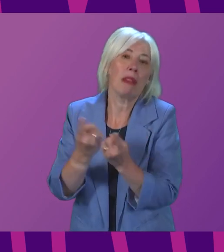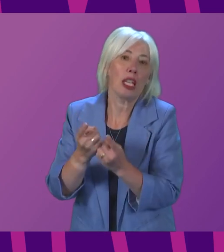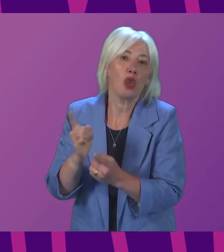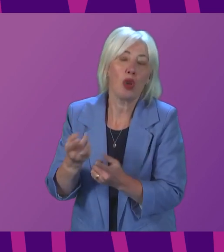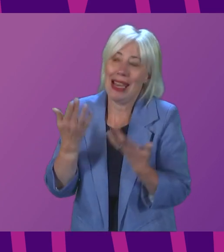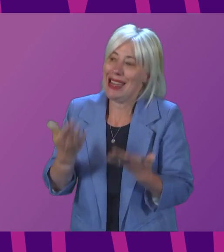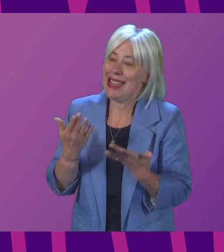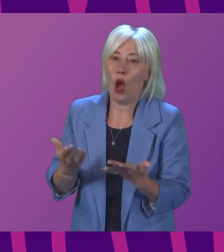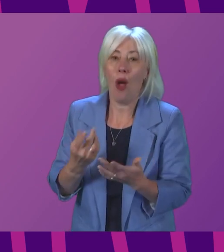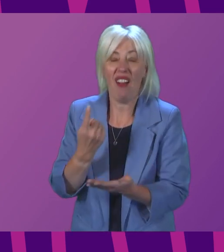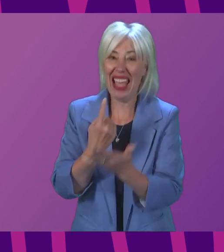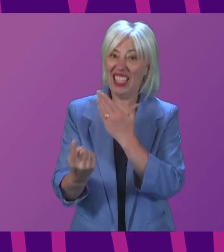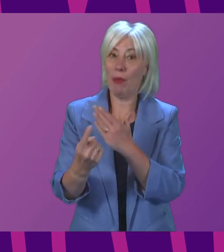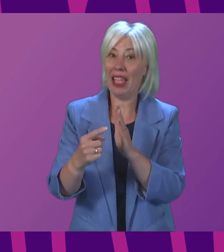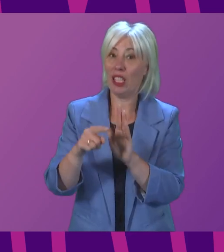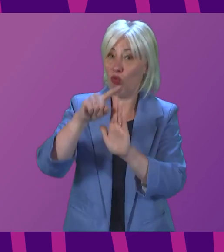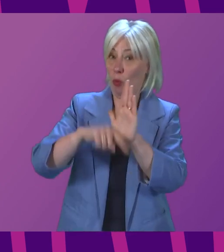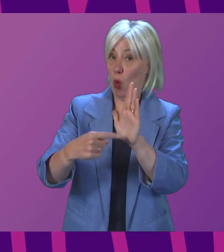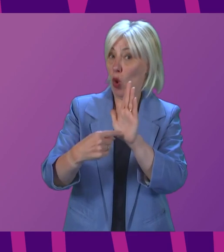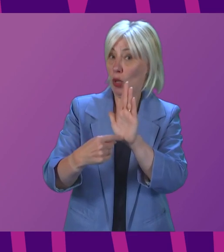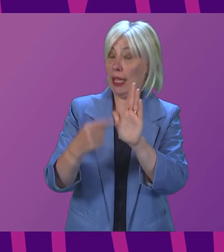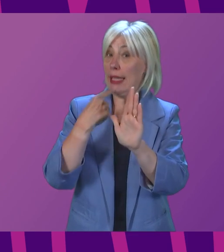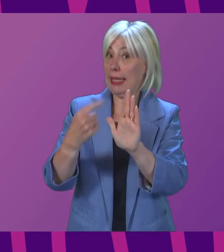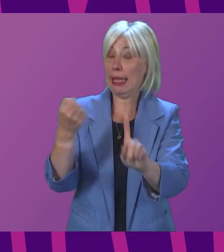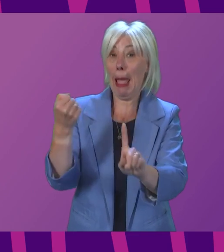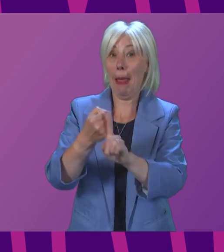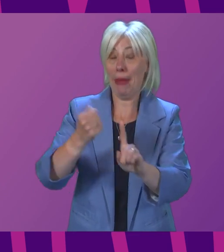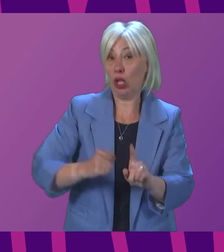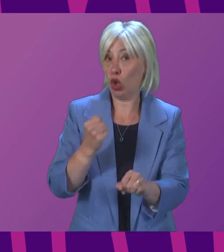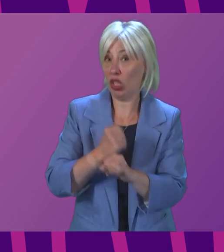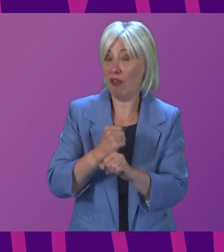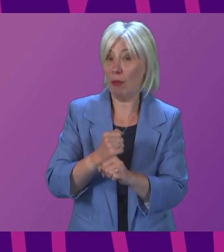An independent report says that the impact of Scottish Government policies—the things